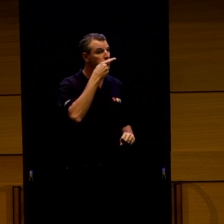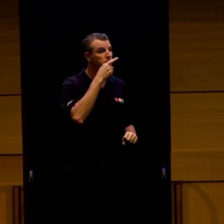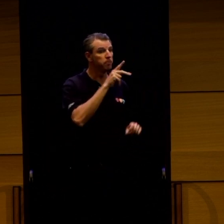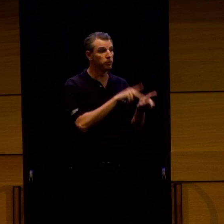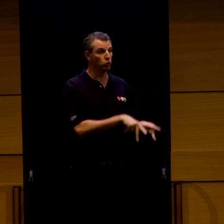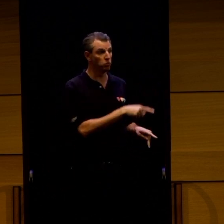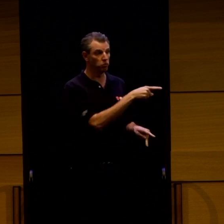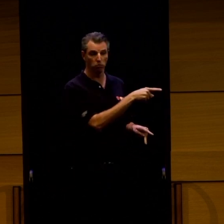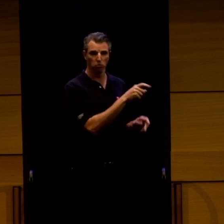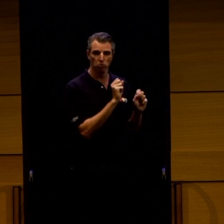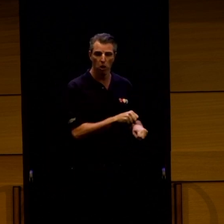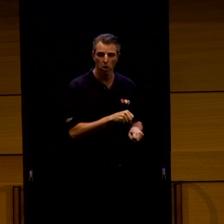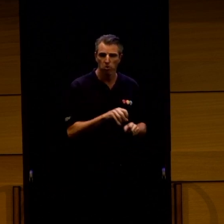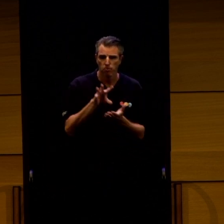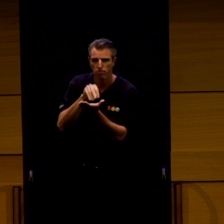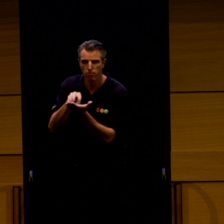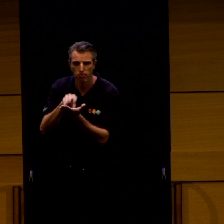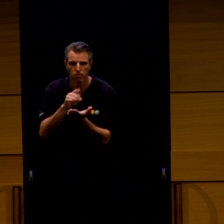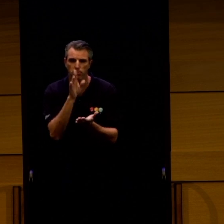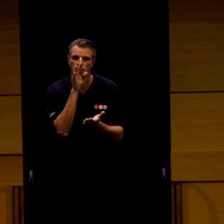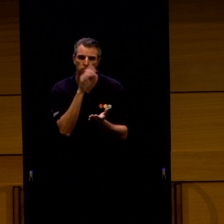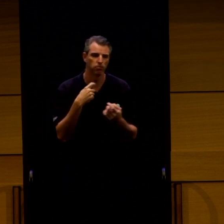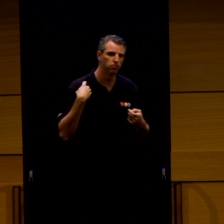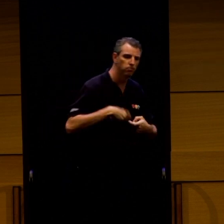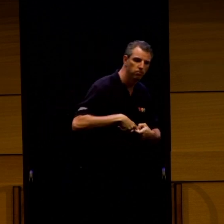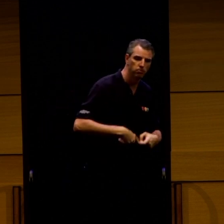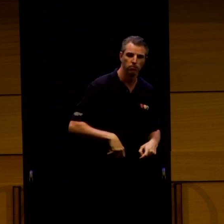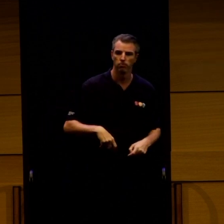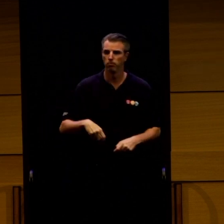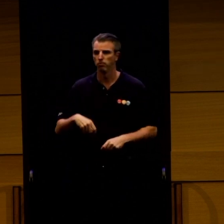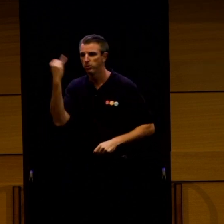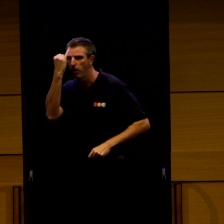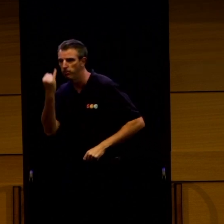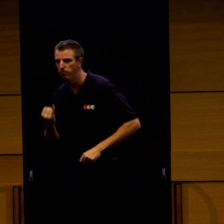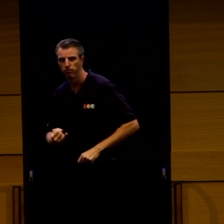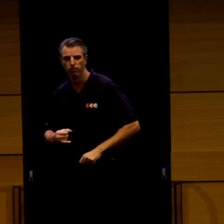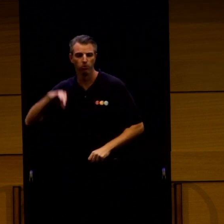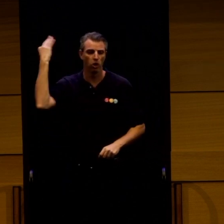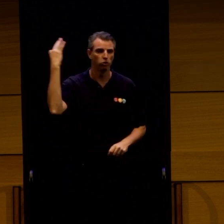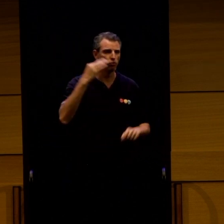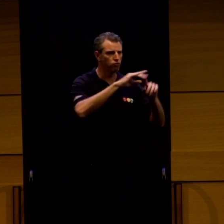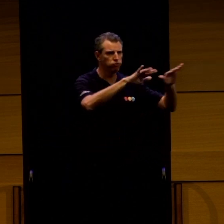And just like a hearing person can learn to speak Spanish or Italian or French,